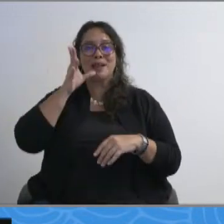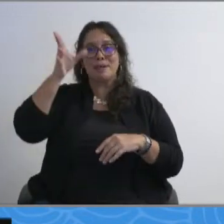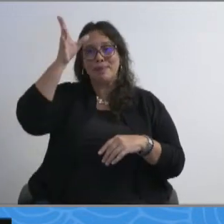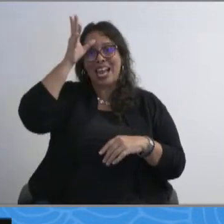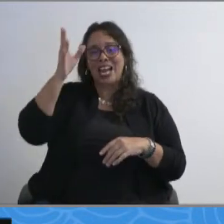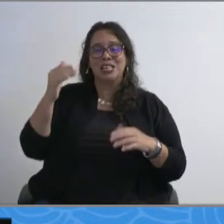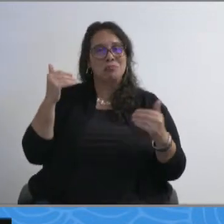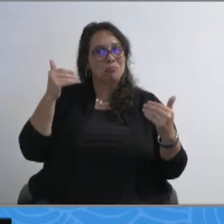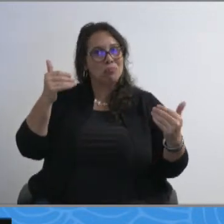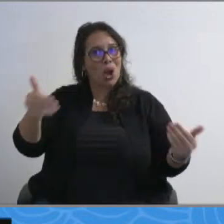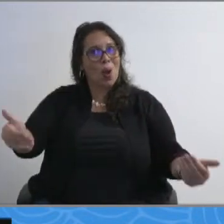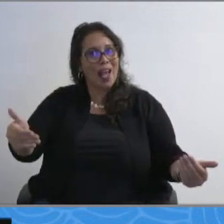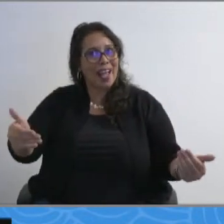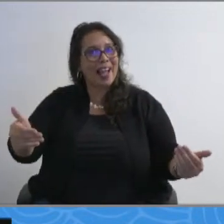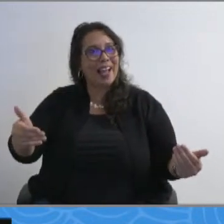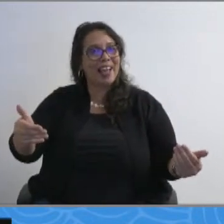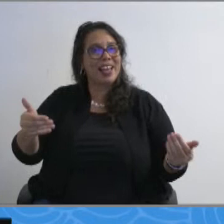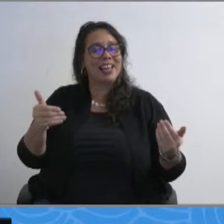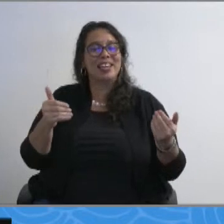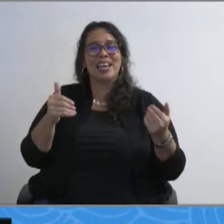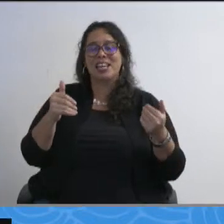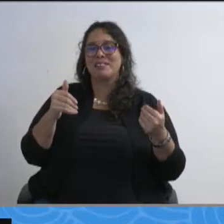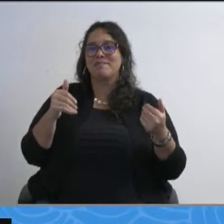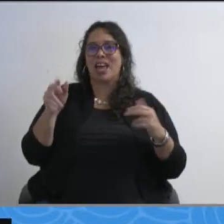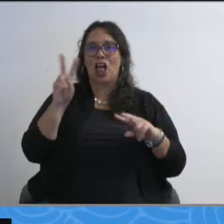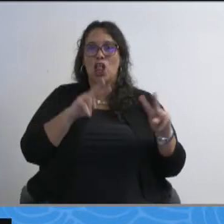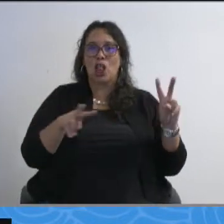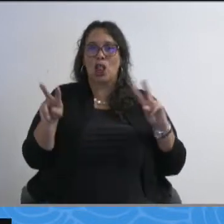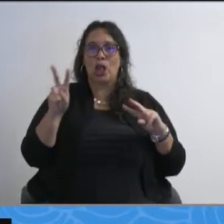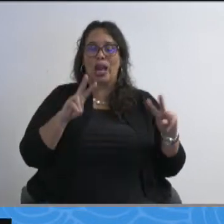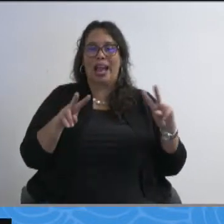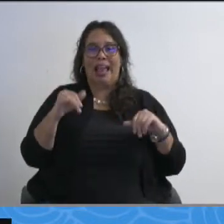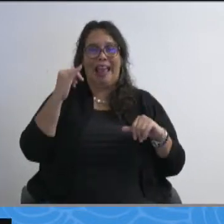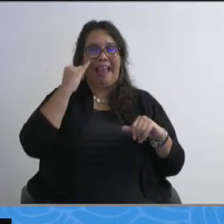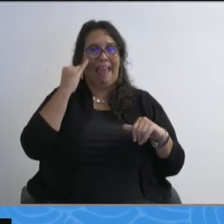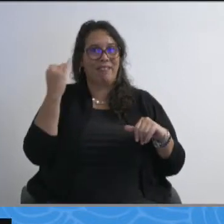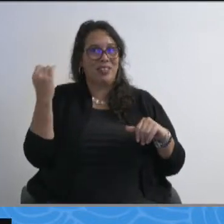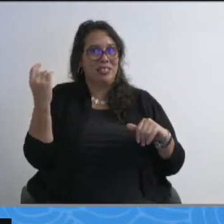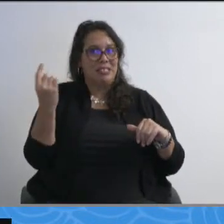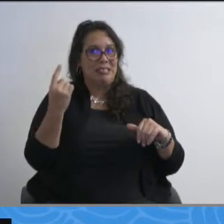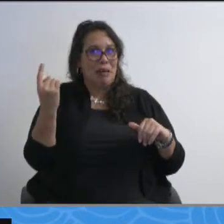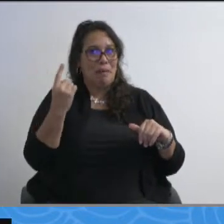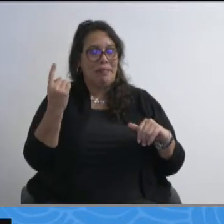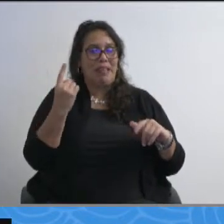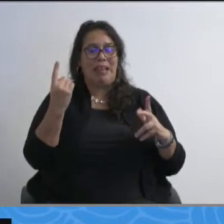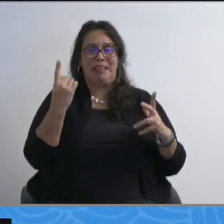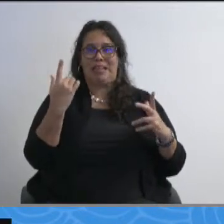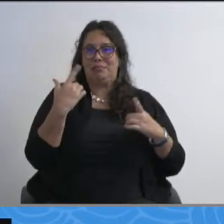to go ahead and take a look at those and see if that's something that is of interest to you